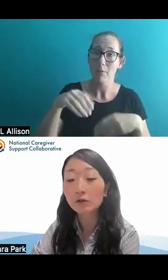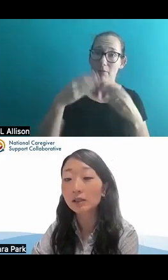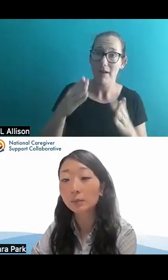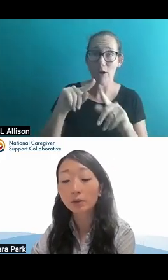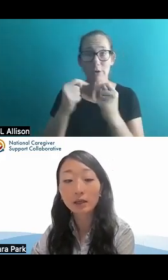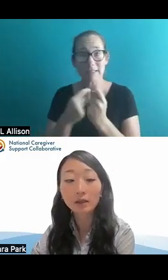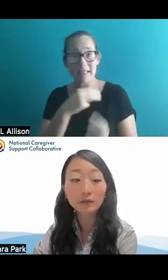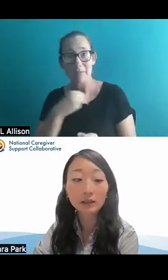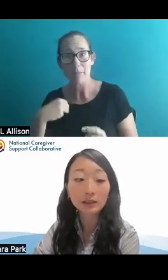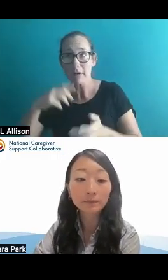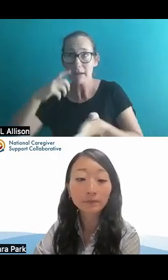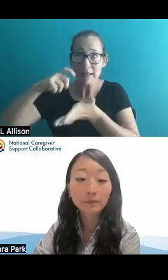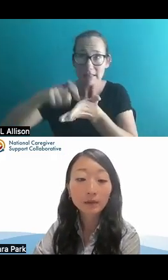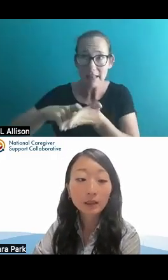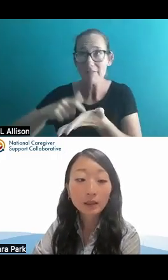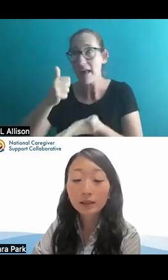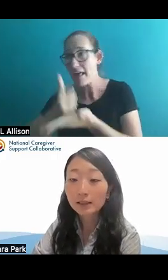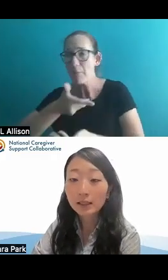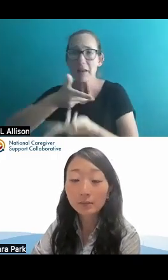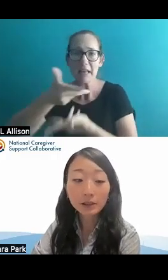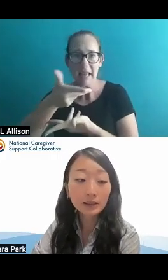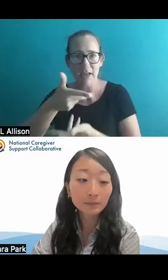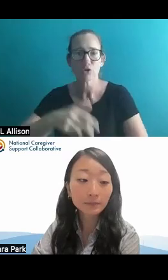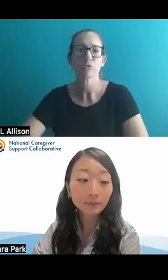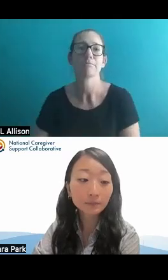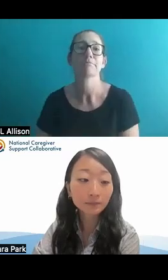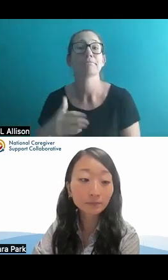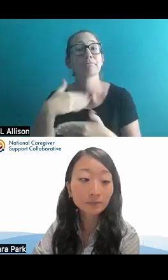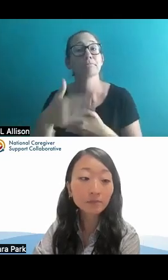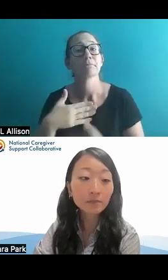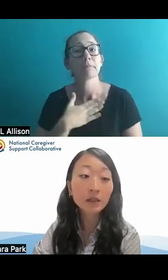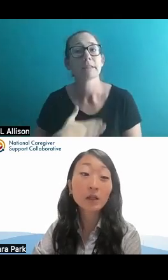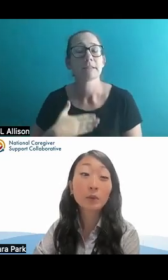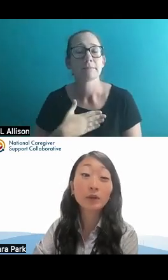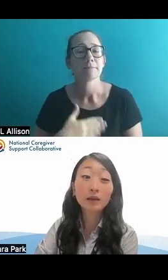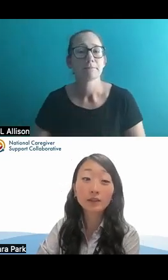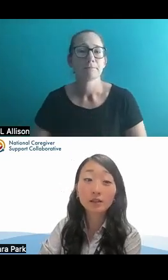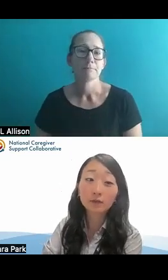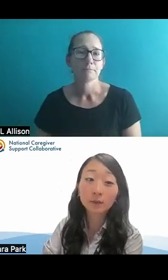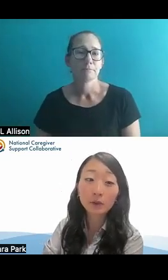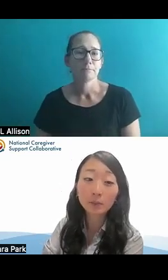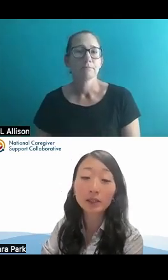and support caregivers. Next slide, please. We would love to hear from you on potential